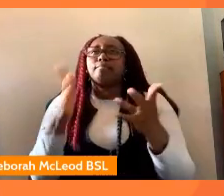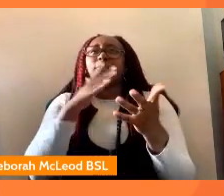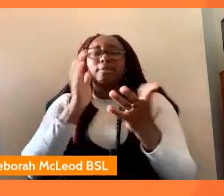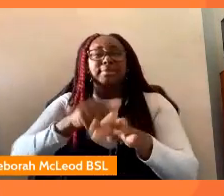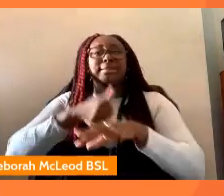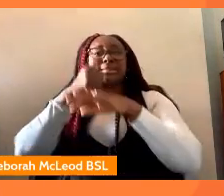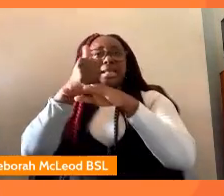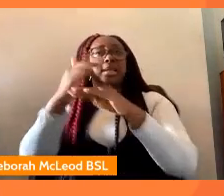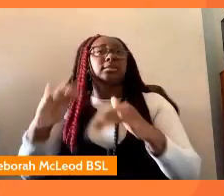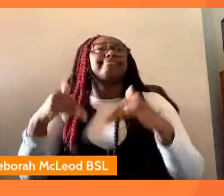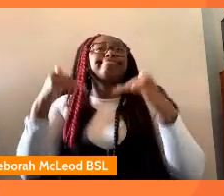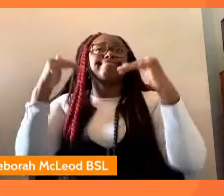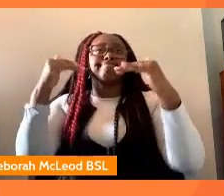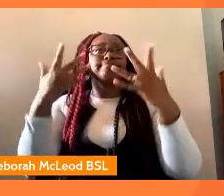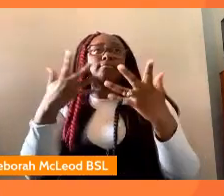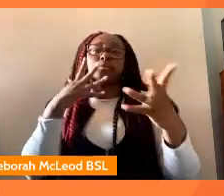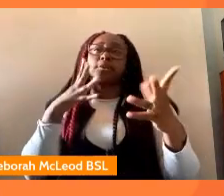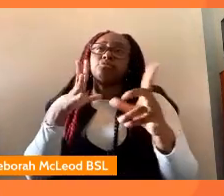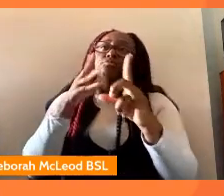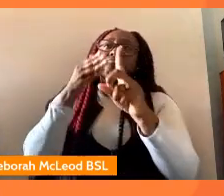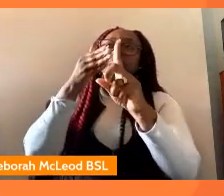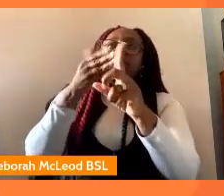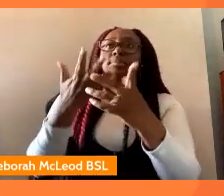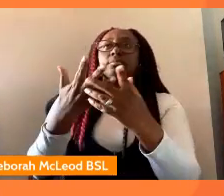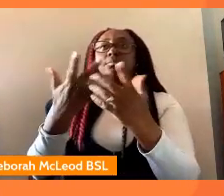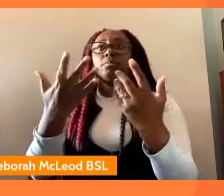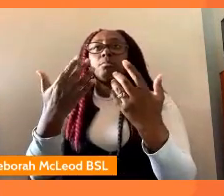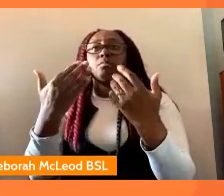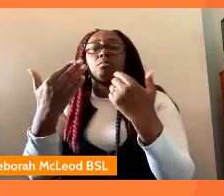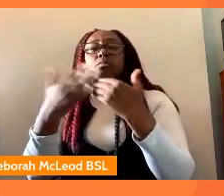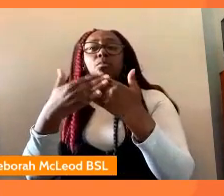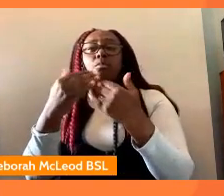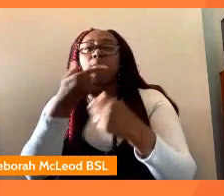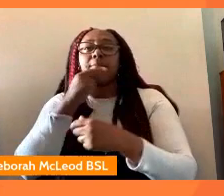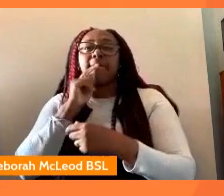and we can reach more people in a more effective way.